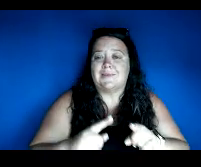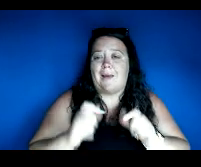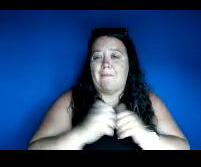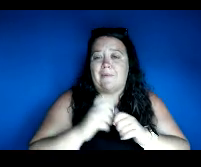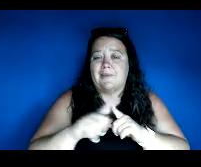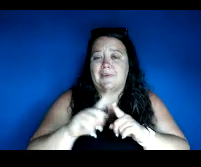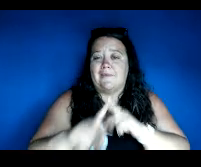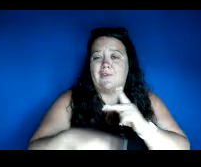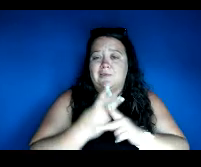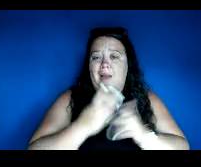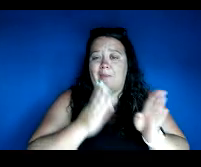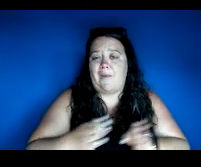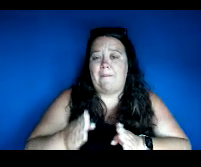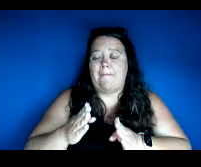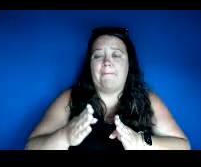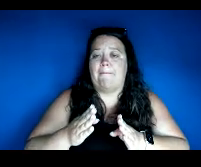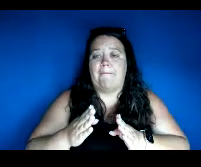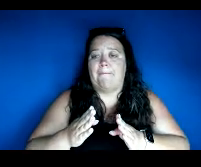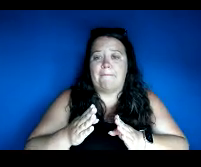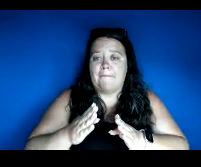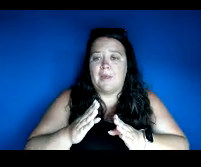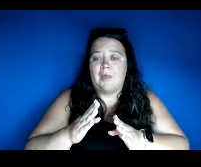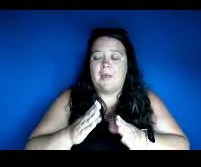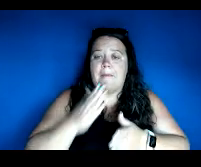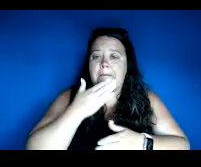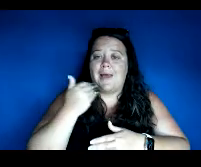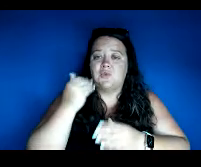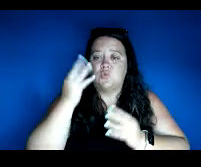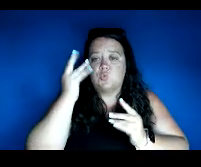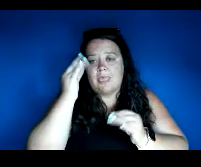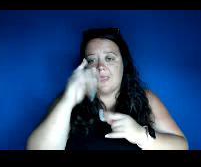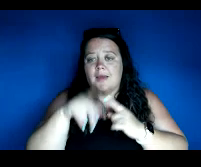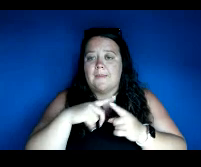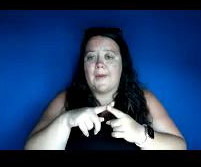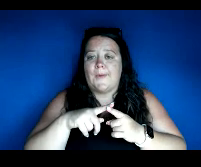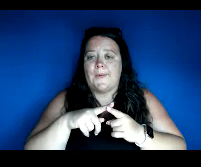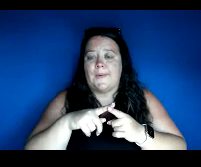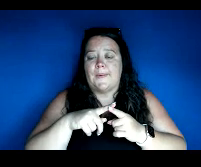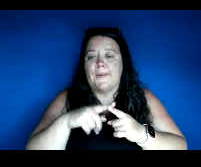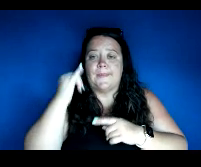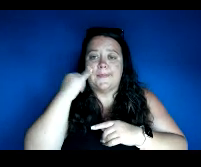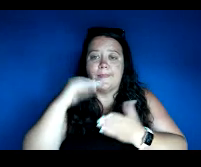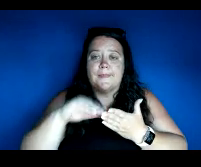I would say the main thing to focus on is just kind of think about, you know, if a student has a history of accommodations,